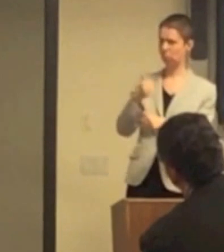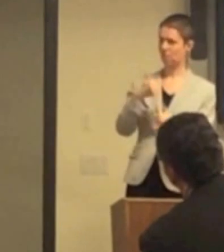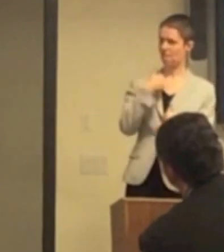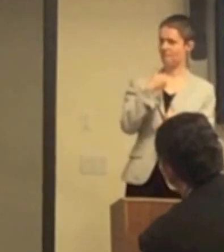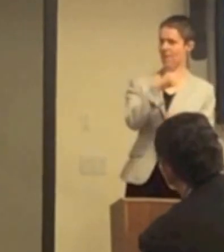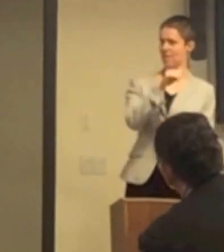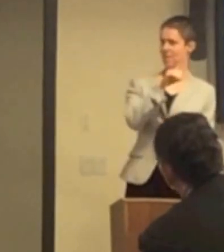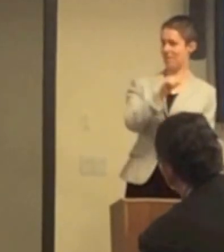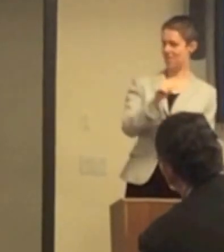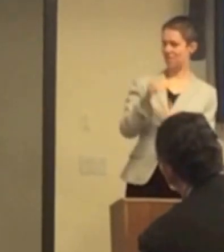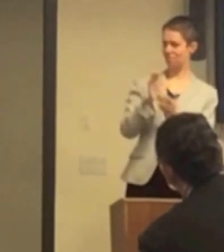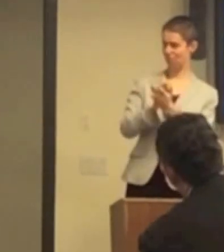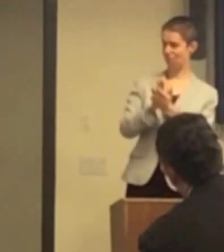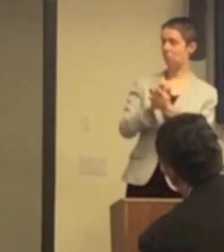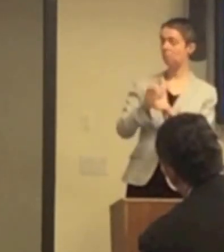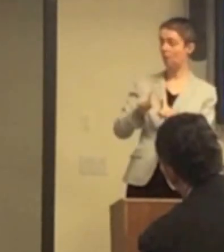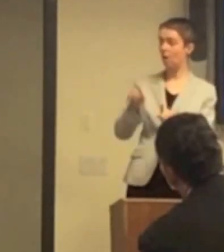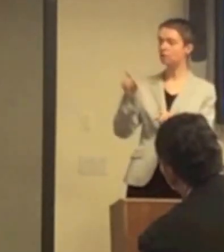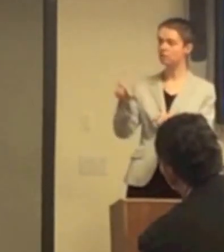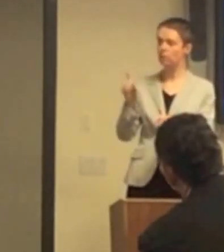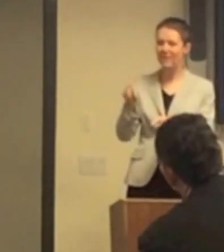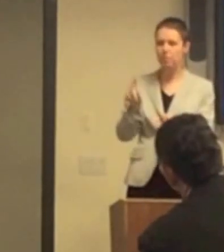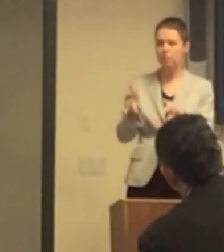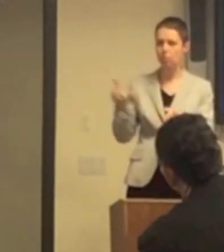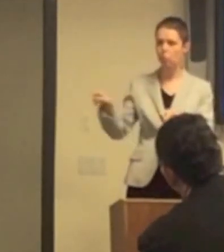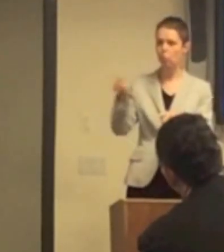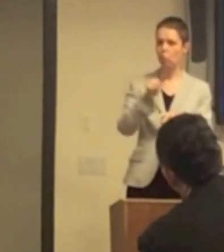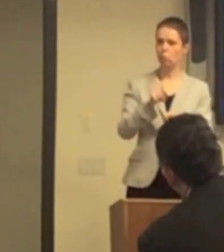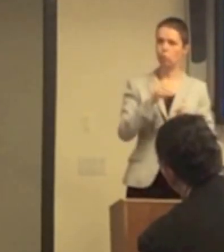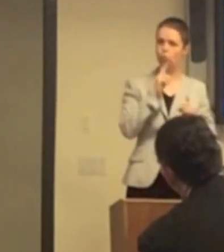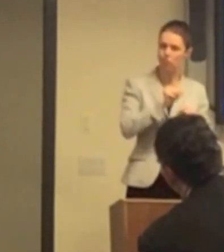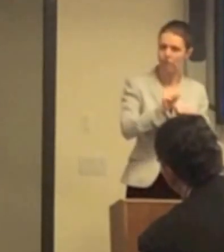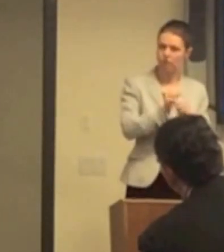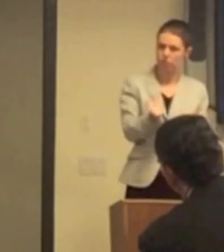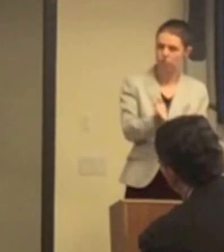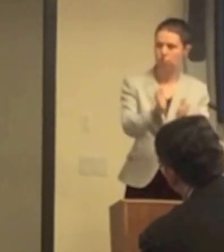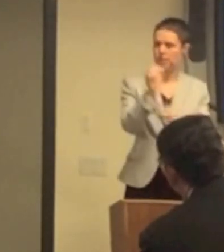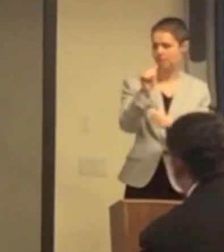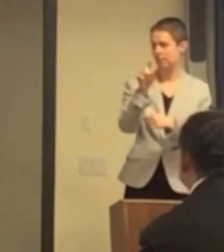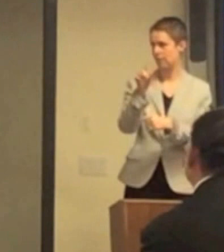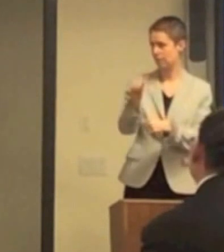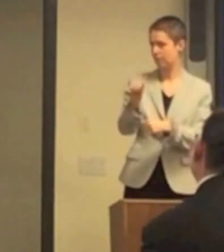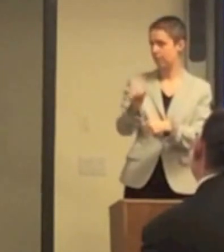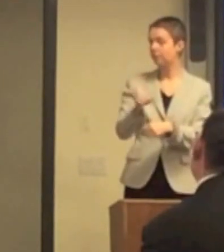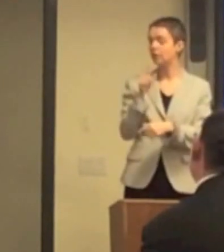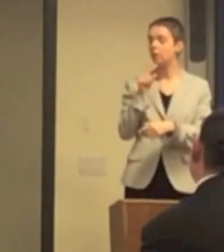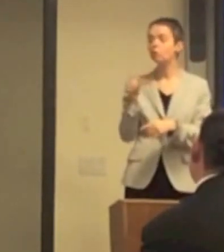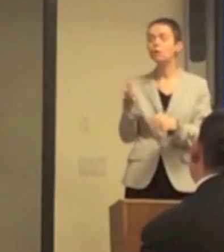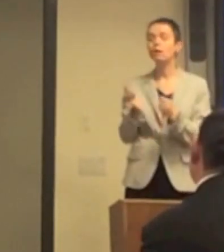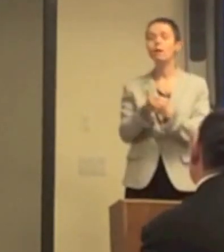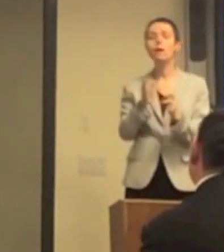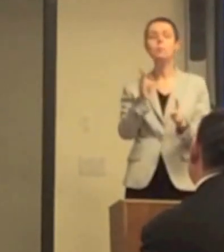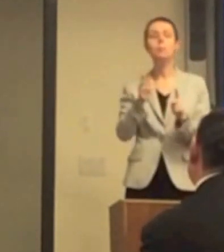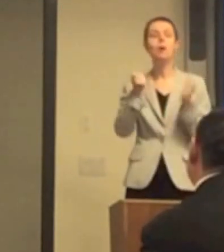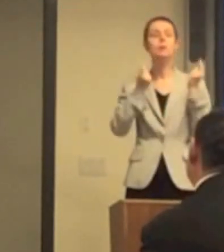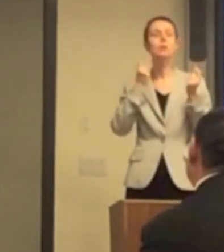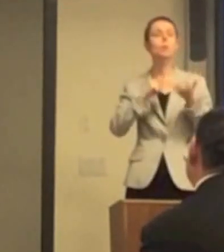but we need advocates like you to bring the ADA to life. You help people understand the meaning and benefits of reasonable accommodations.